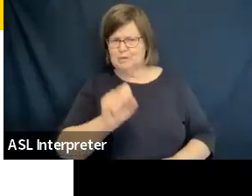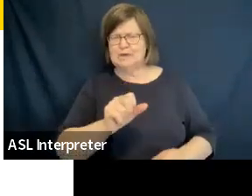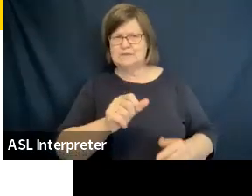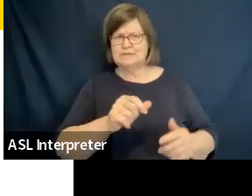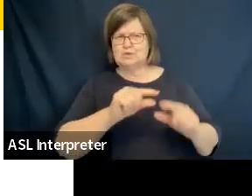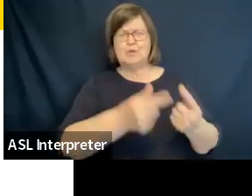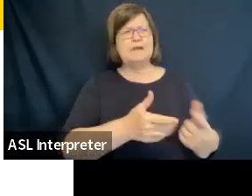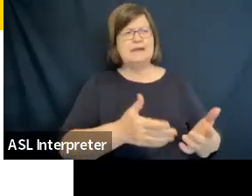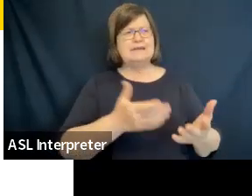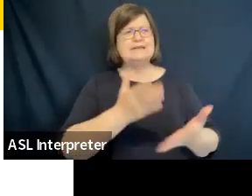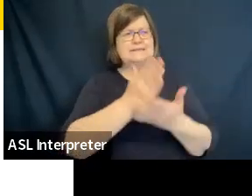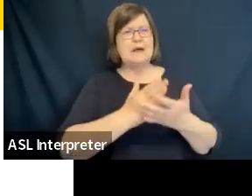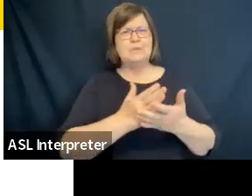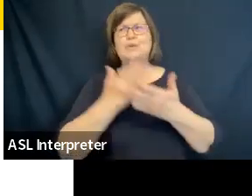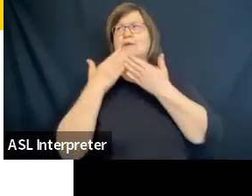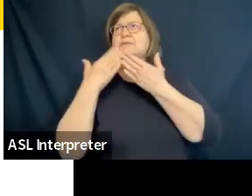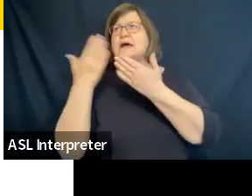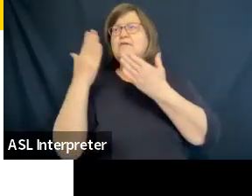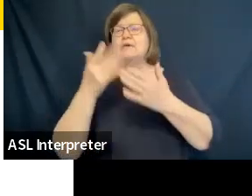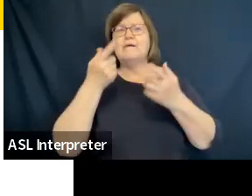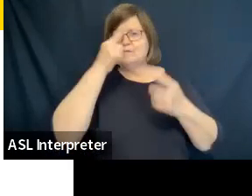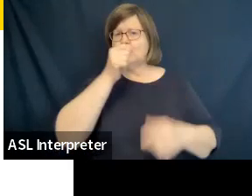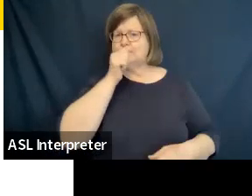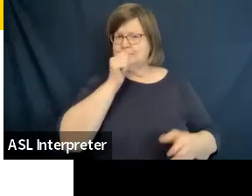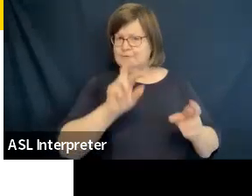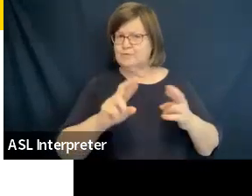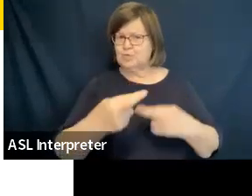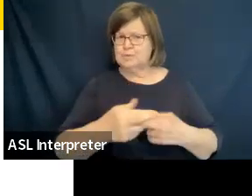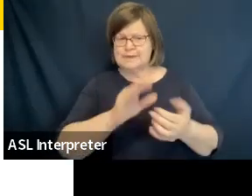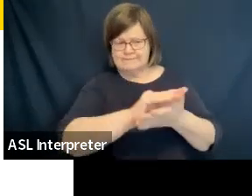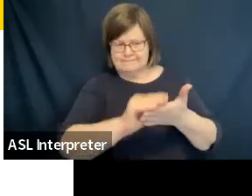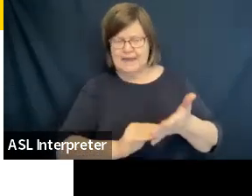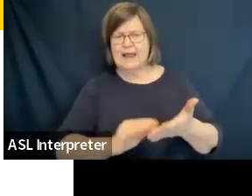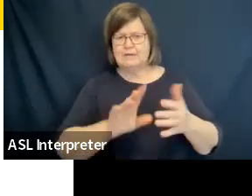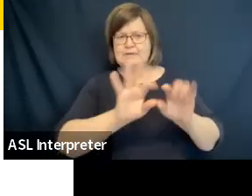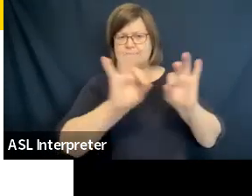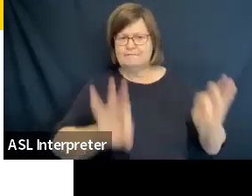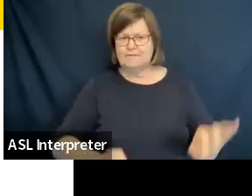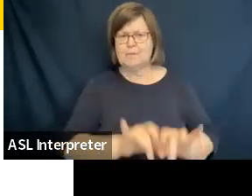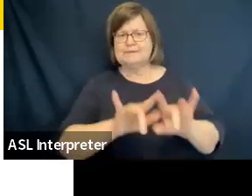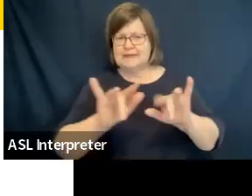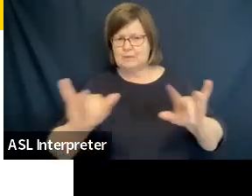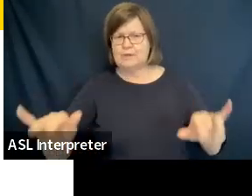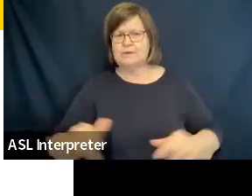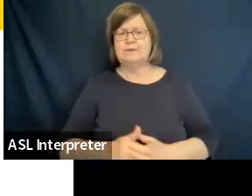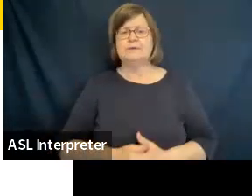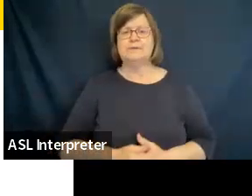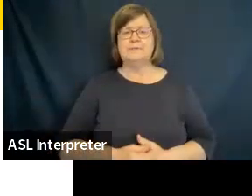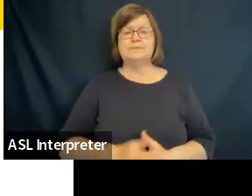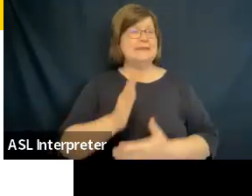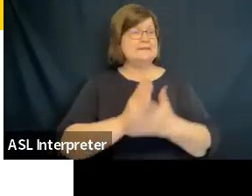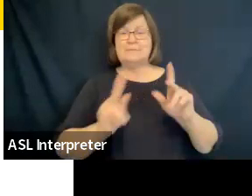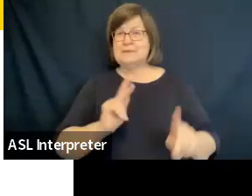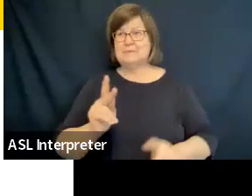when a private room was provided to fill out forms, etc. Some people were told that